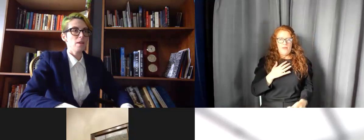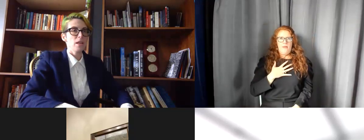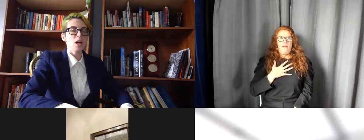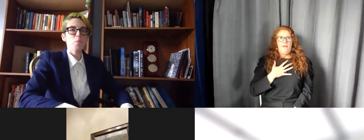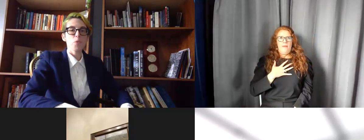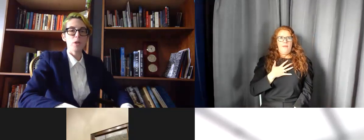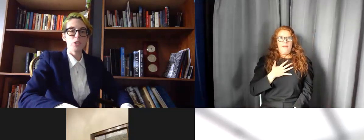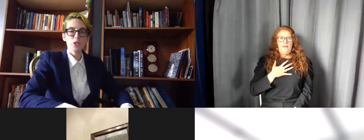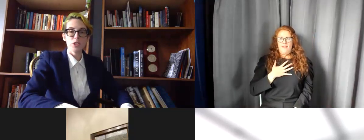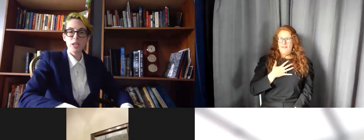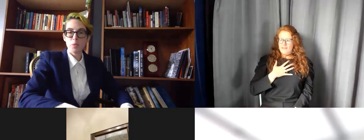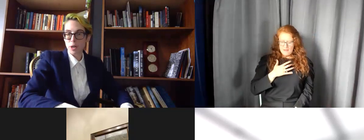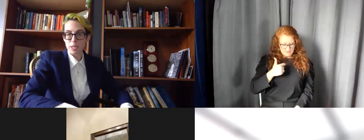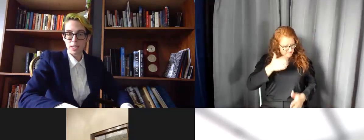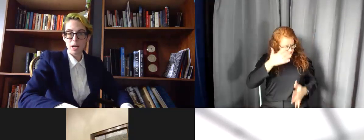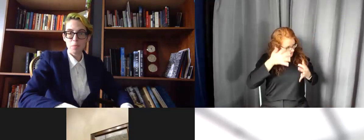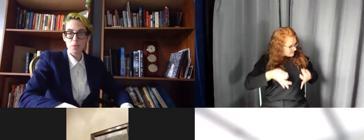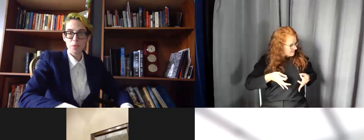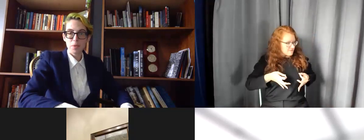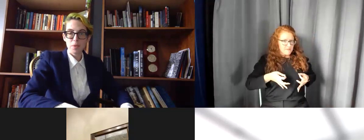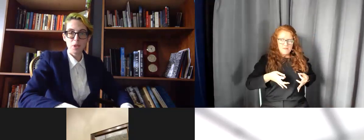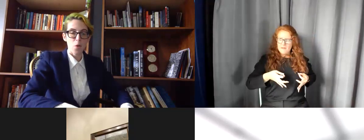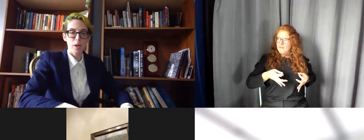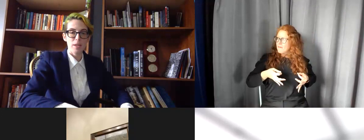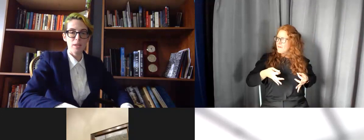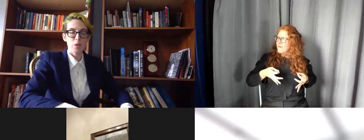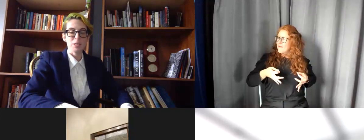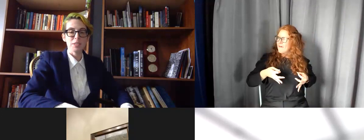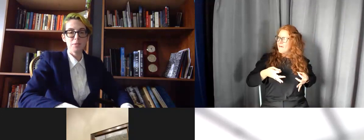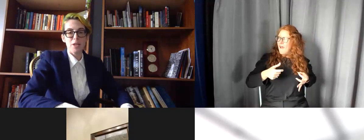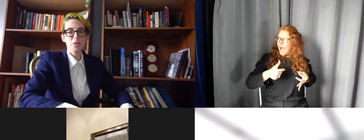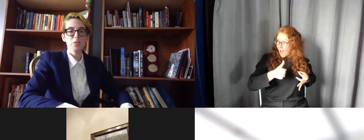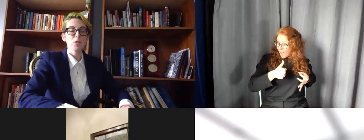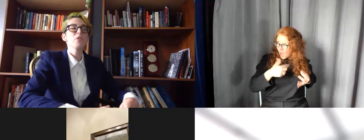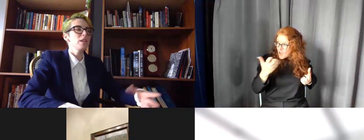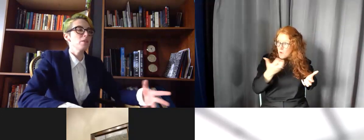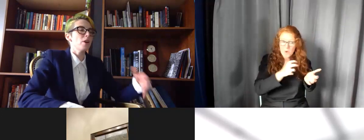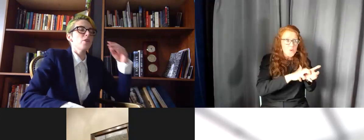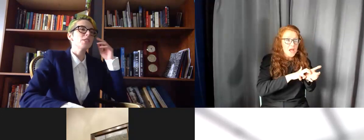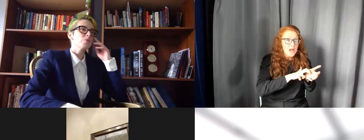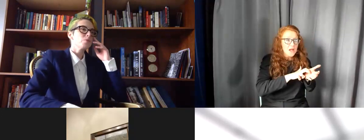Farrah Garland: get up when she wanted to get up. not when it was, you know, convenient for others.